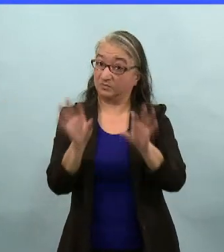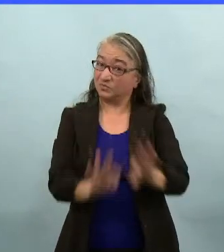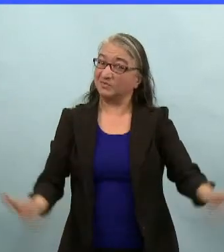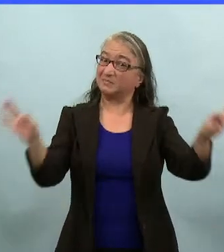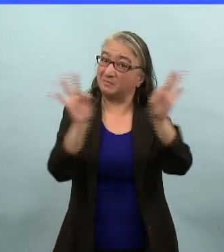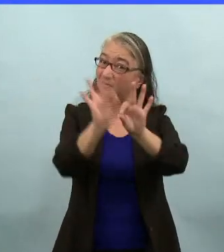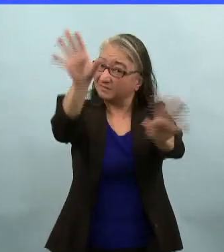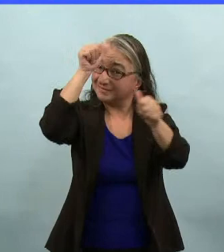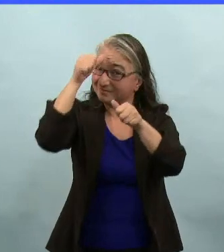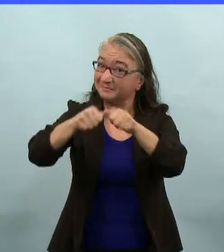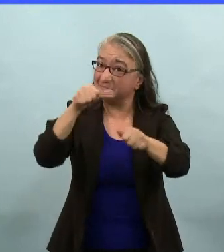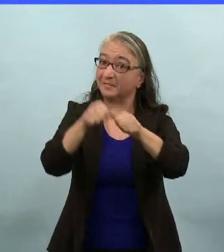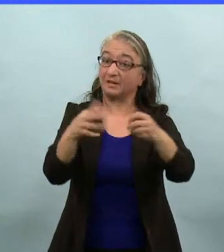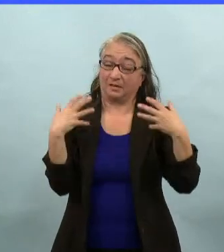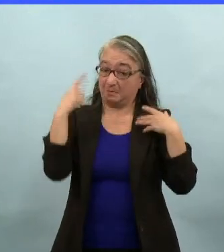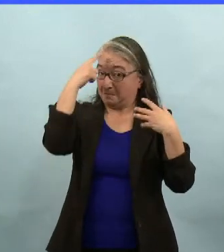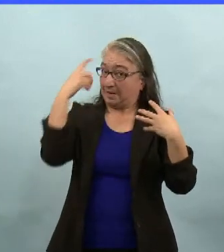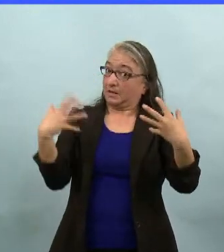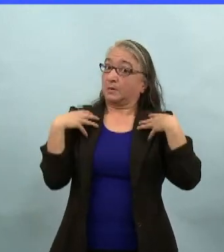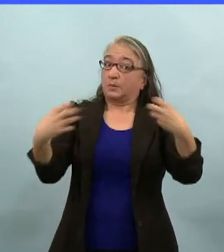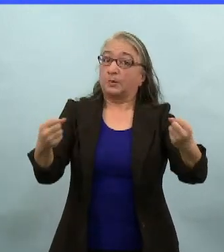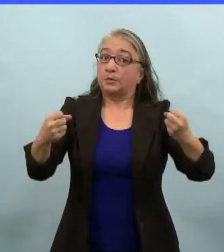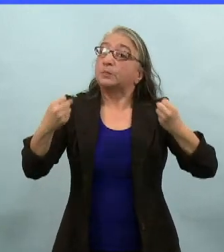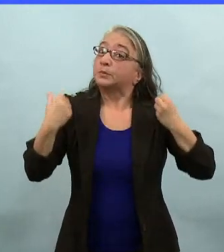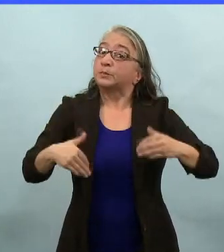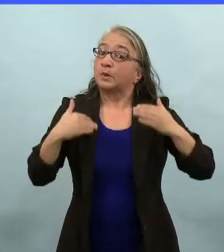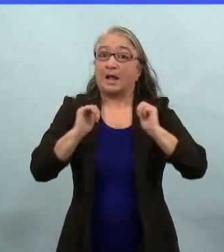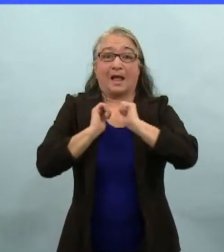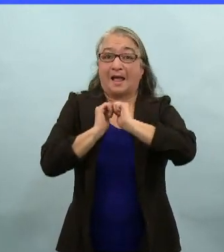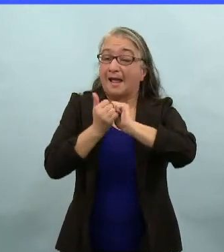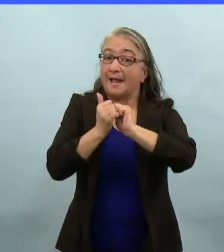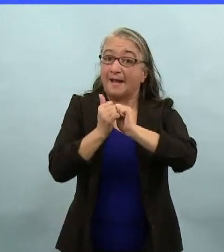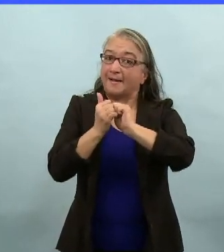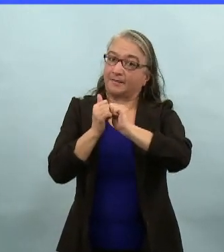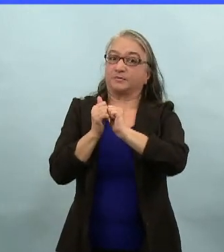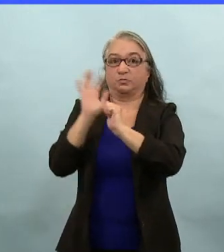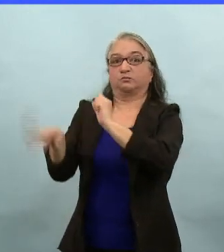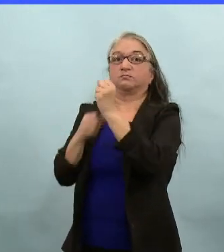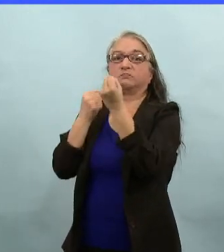good mental health is maintained by strong support networks staying connected to our